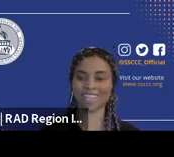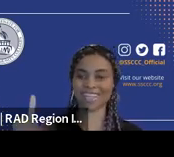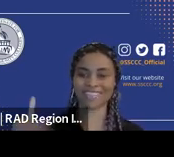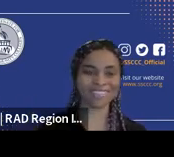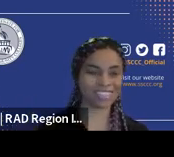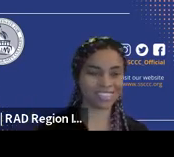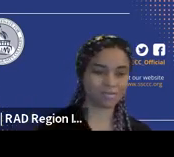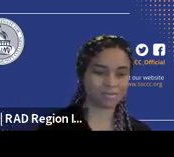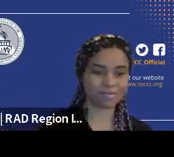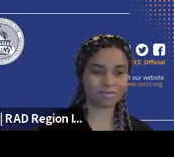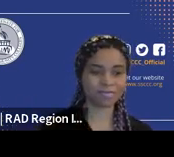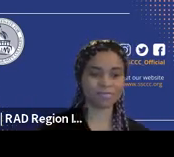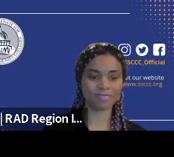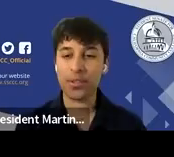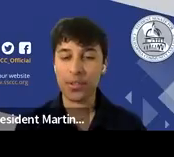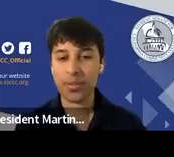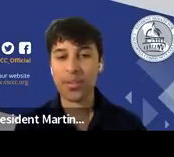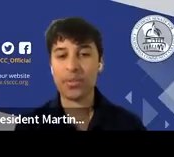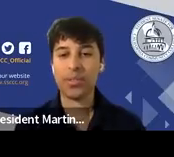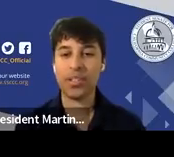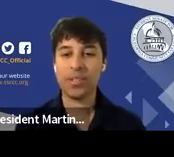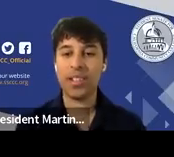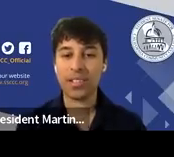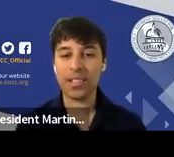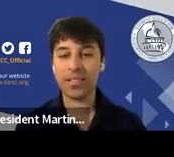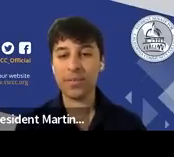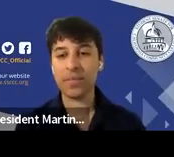Thank you. Thank you so much for that, Rousselle. Alexis!